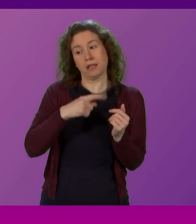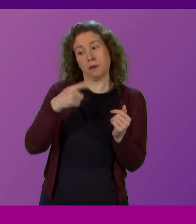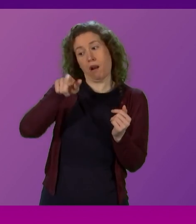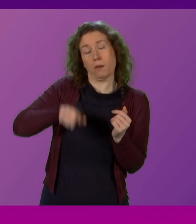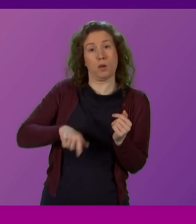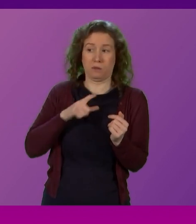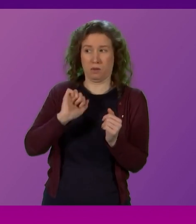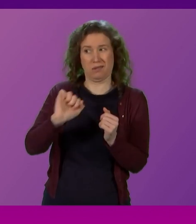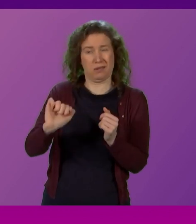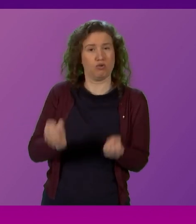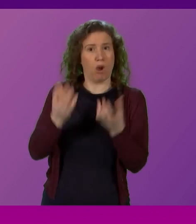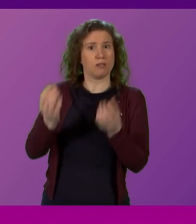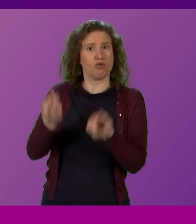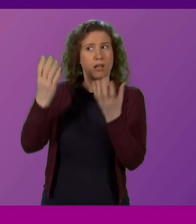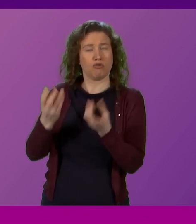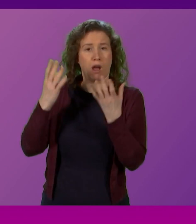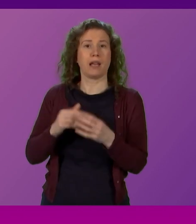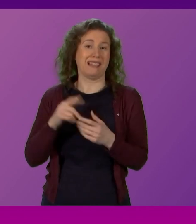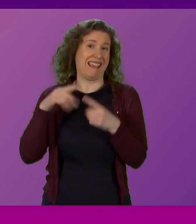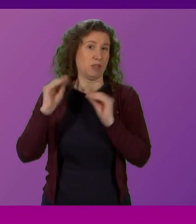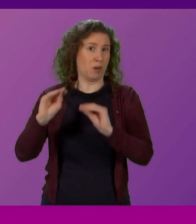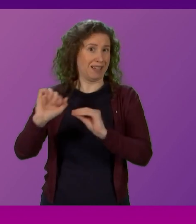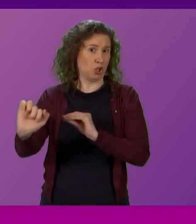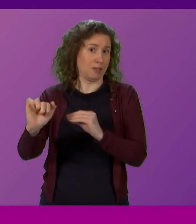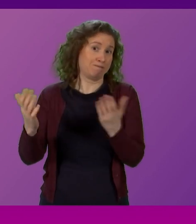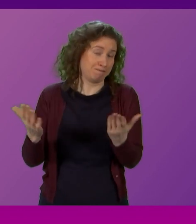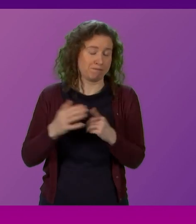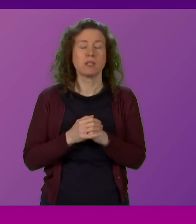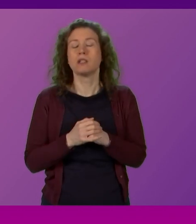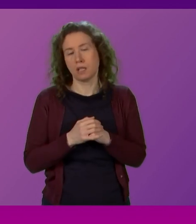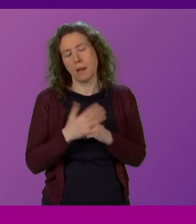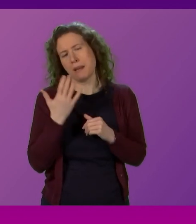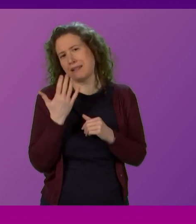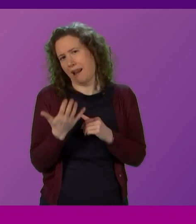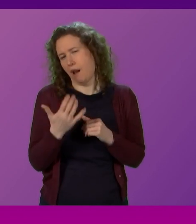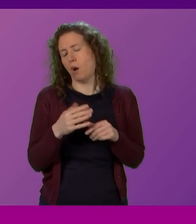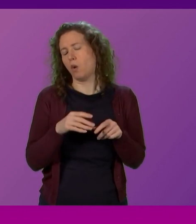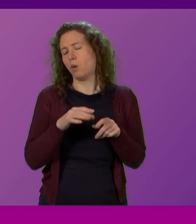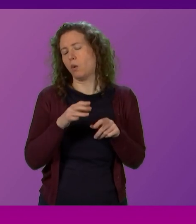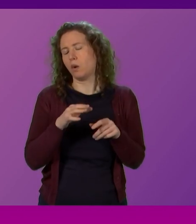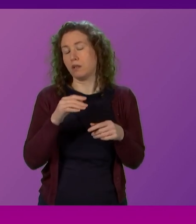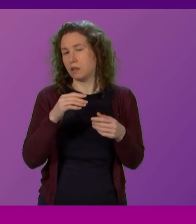We have just heard it: the First Minister is doubling down on her patient-blaming language.